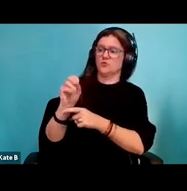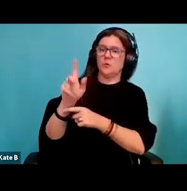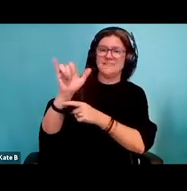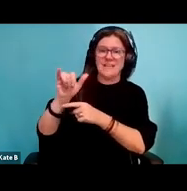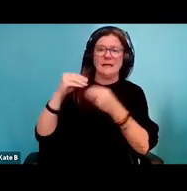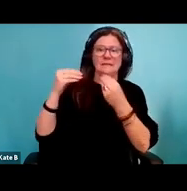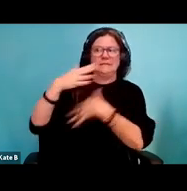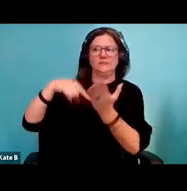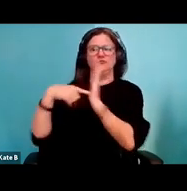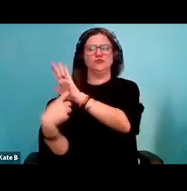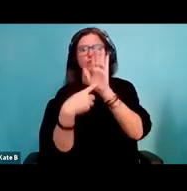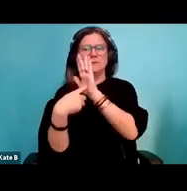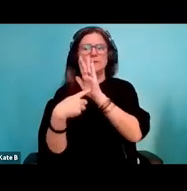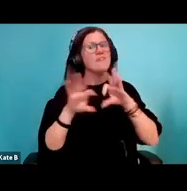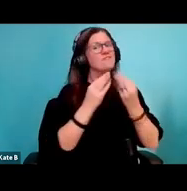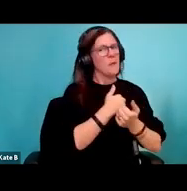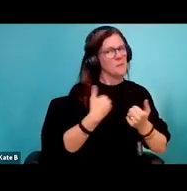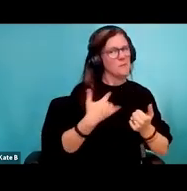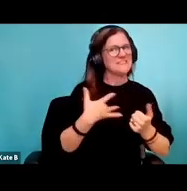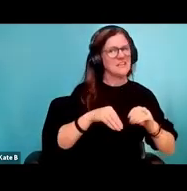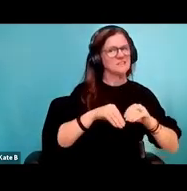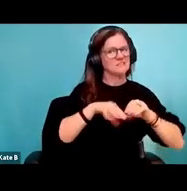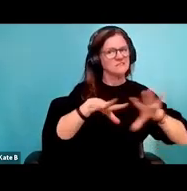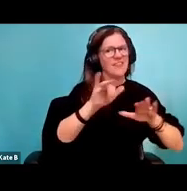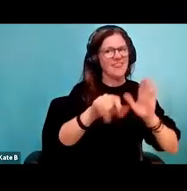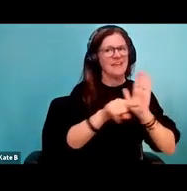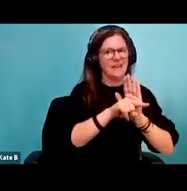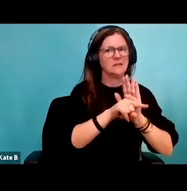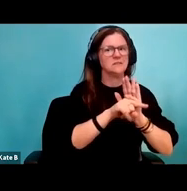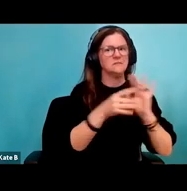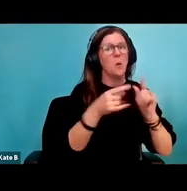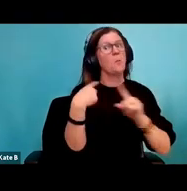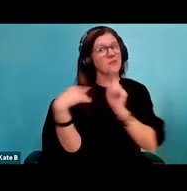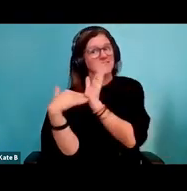addition healthcare providers. This consistent negativity and feeling of having to defend